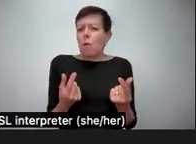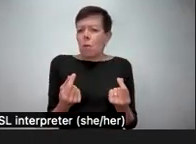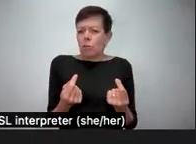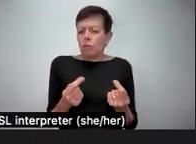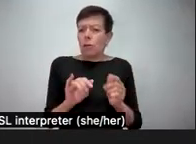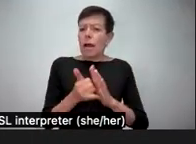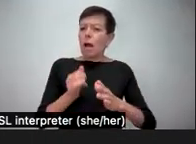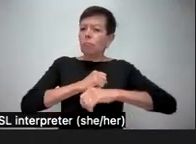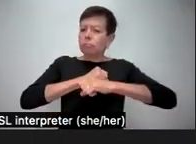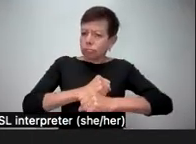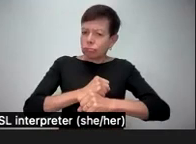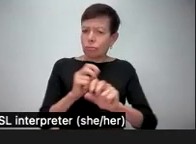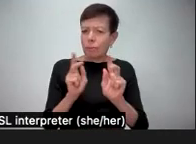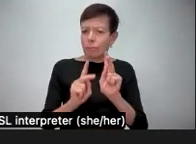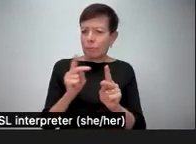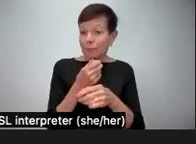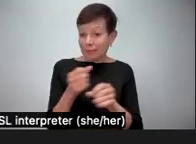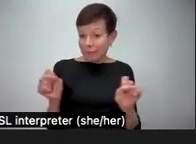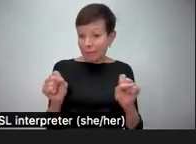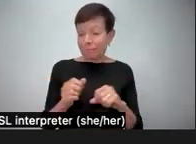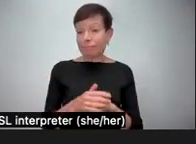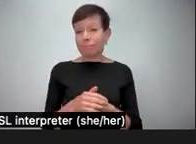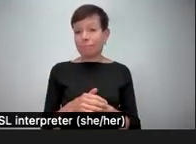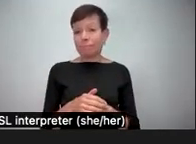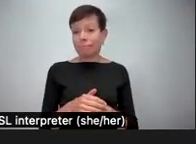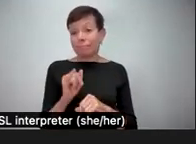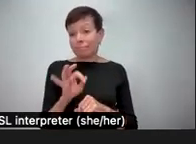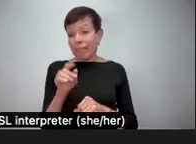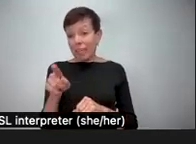all of the angles. So if you're worried about something being a climbing risk,